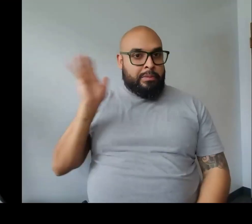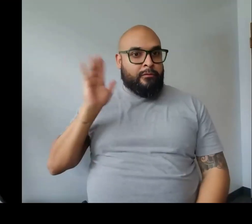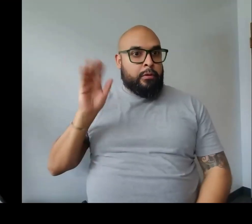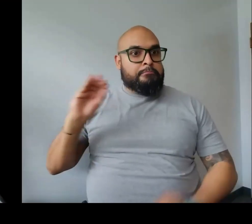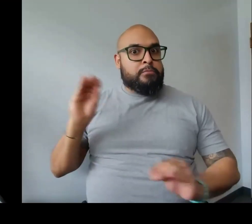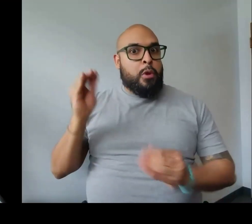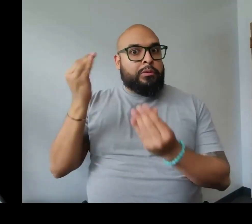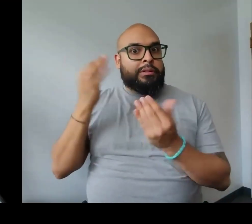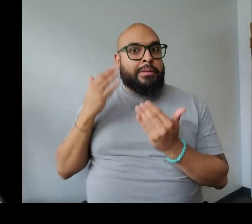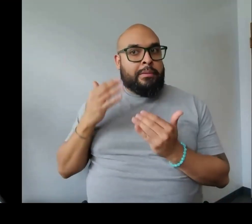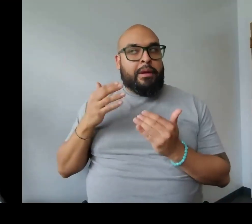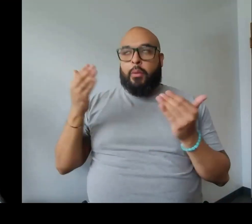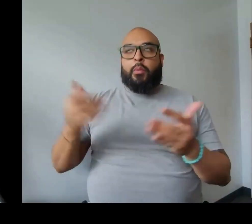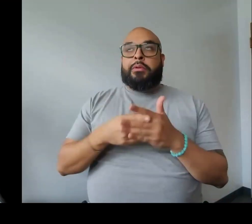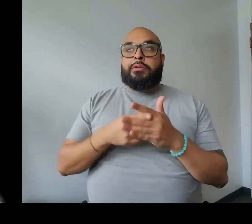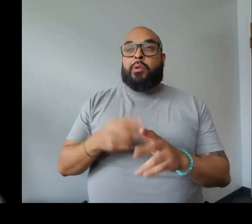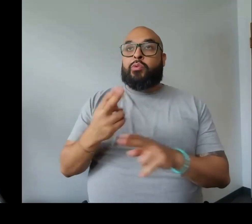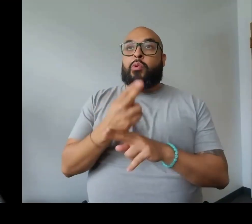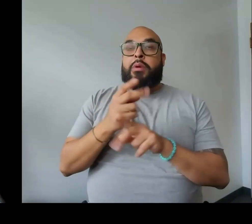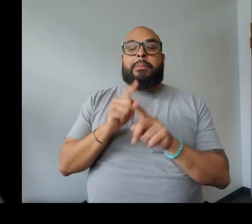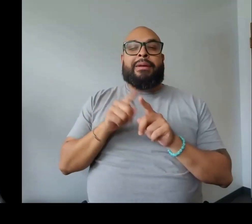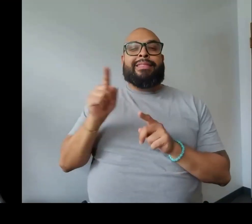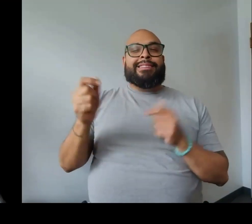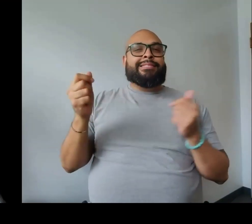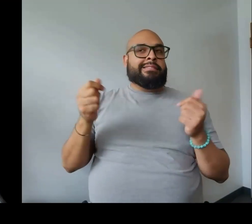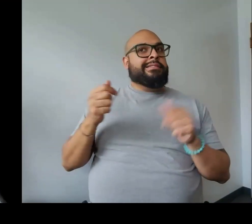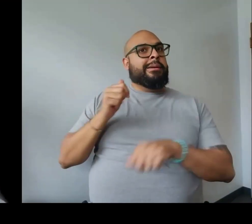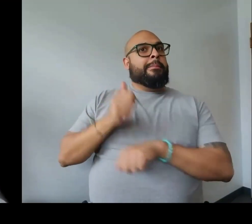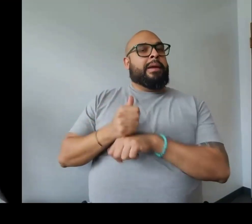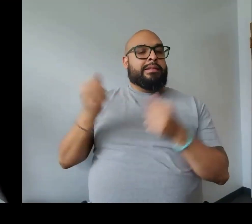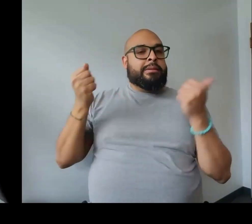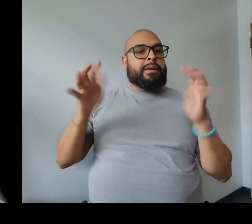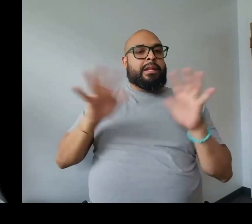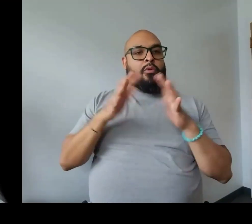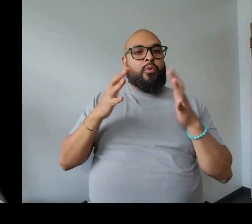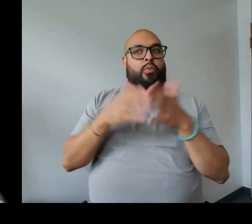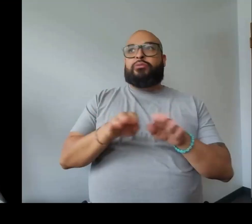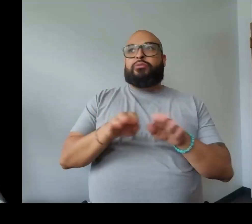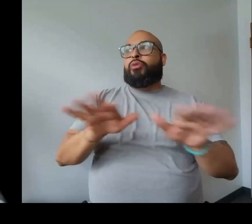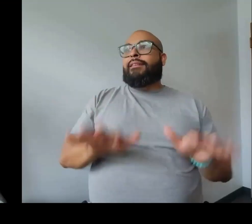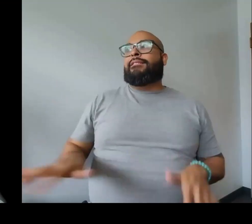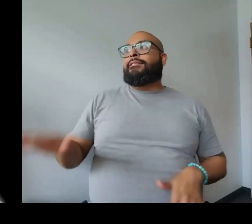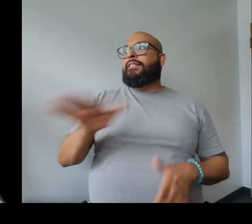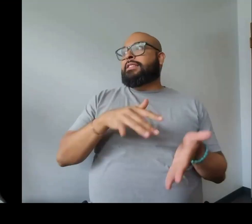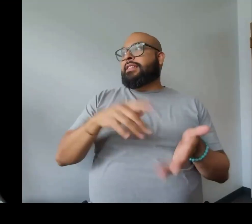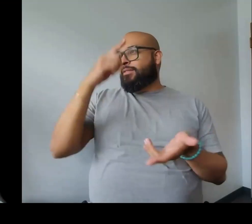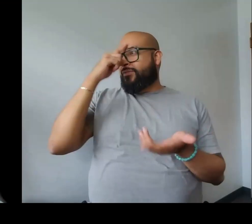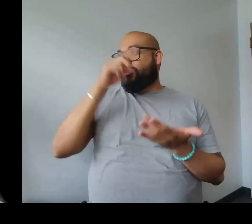But that's just based on many worldwide studies on reading. and what the brain does when it reads.